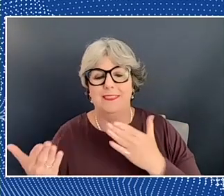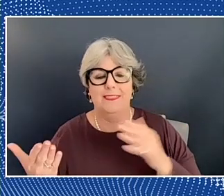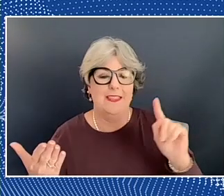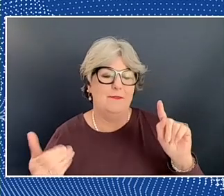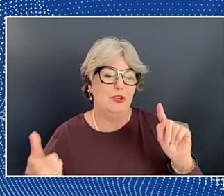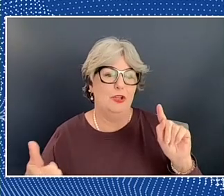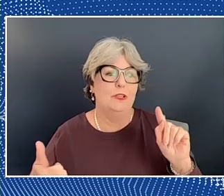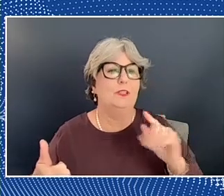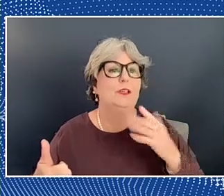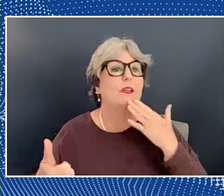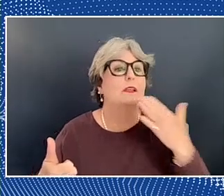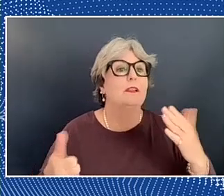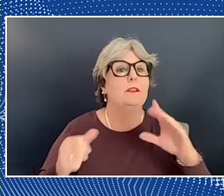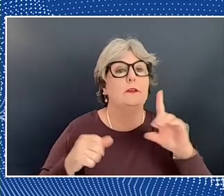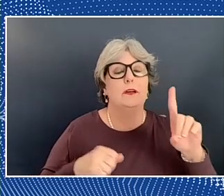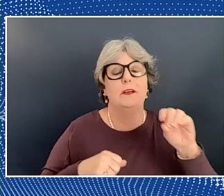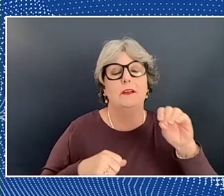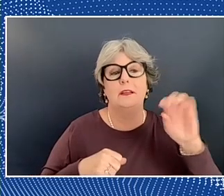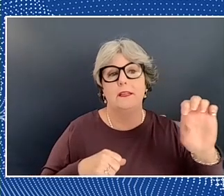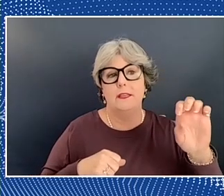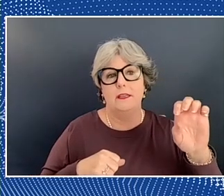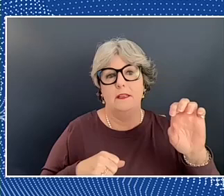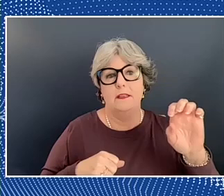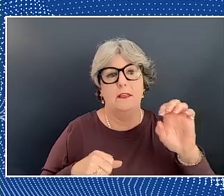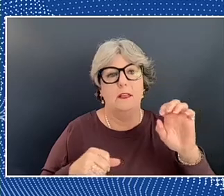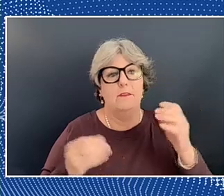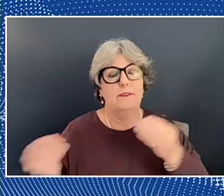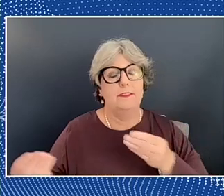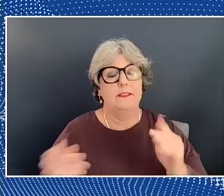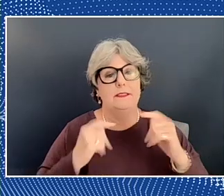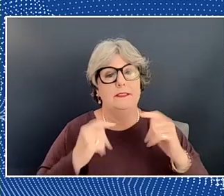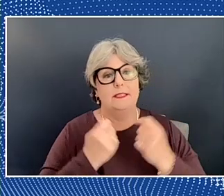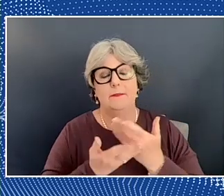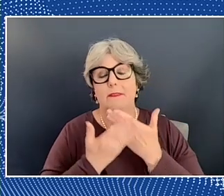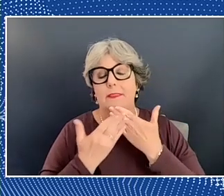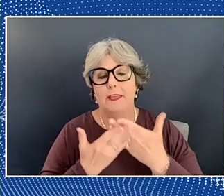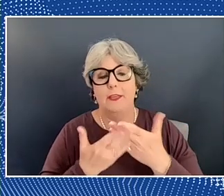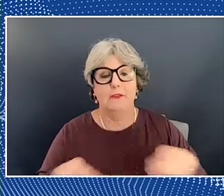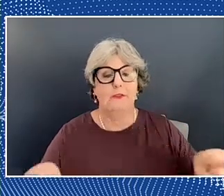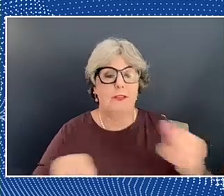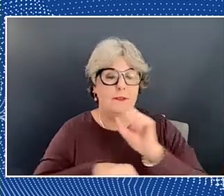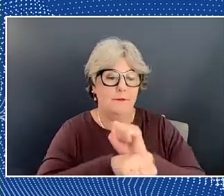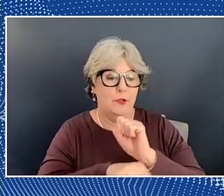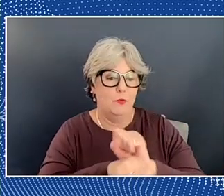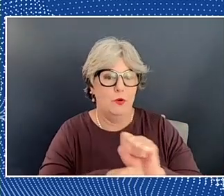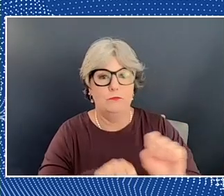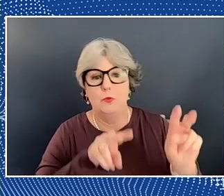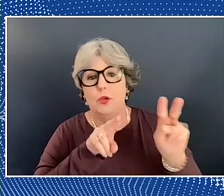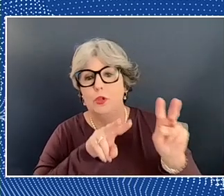On behalf of the FMCS Facilitation Team, t hank you today for all your efforts. We look forward to rejoining you tomorrow